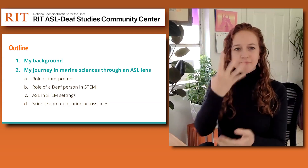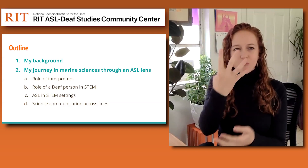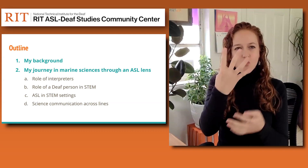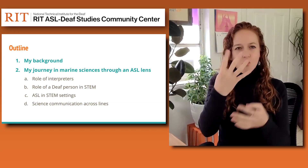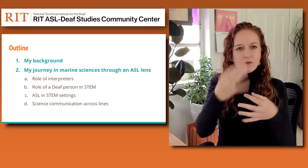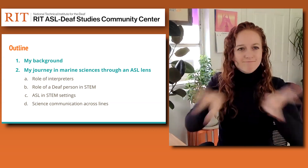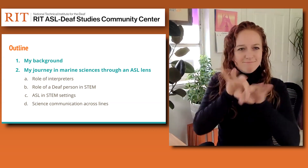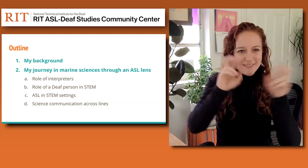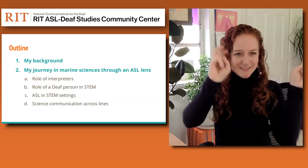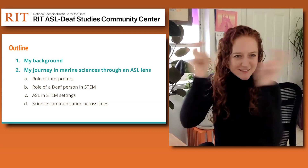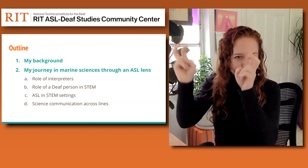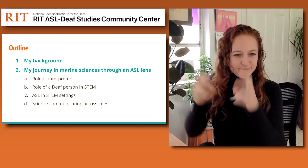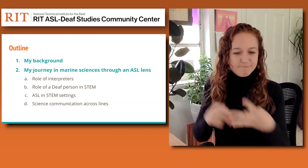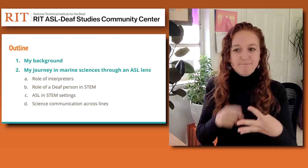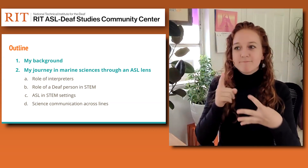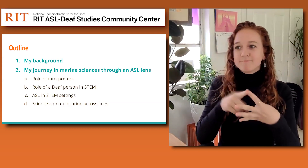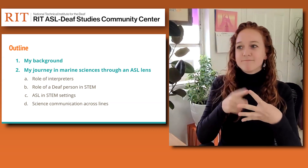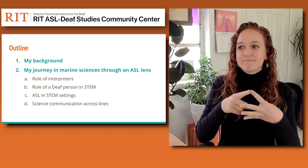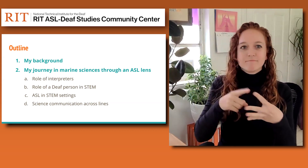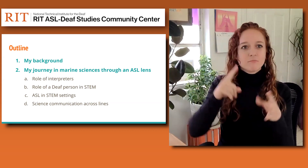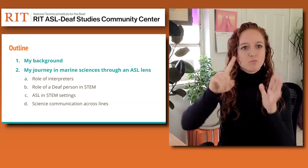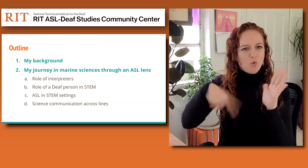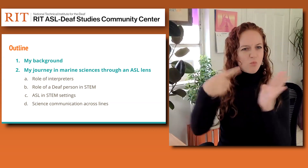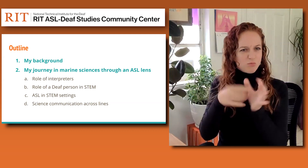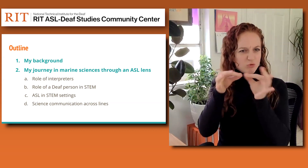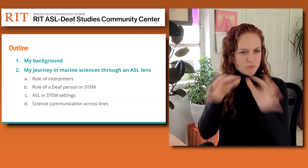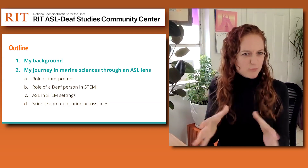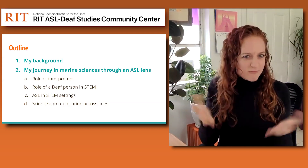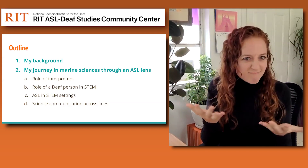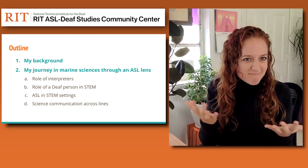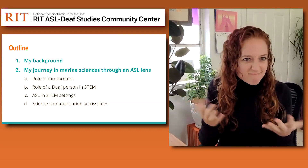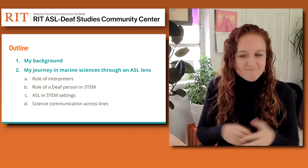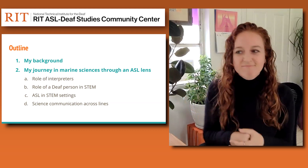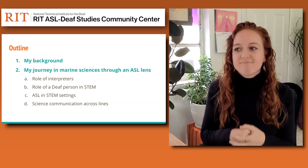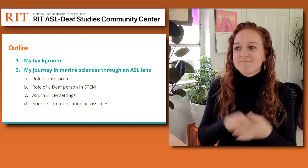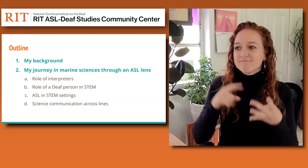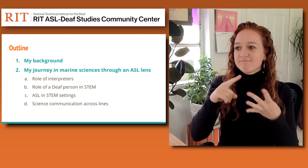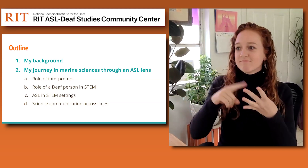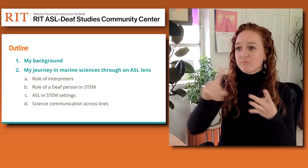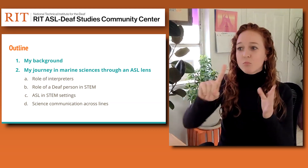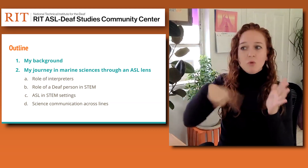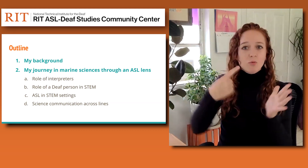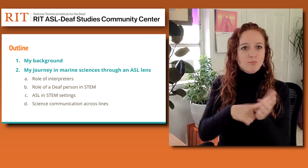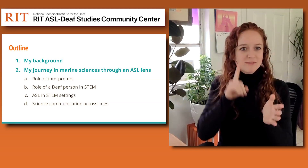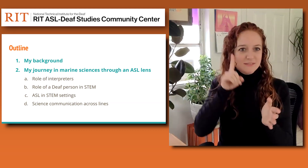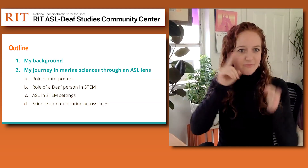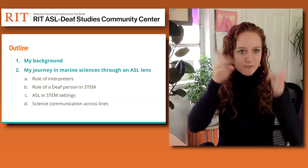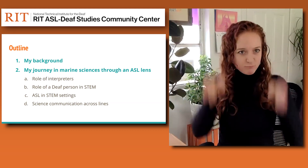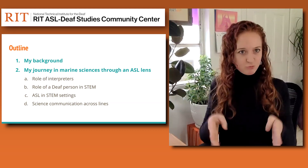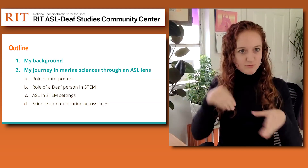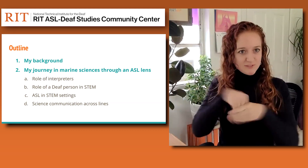In that, I'll discuss several important issues-- the role of interpreters and what that looks like,